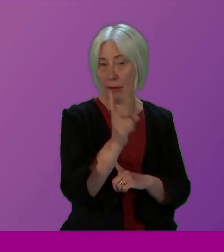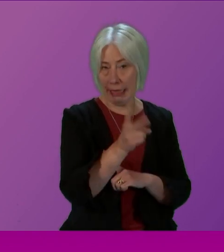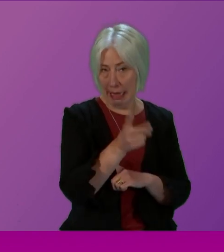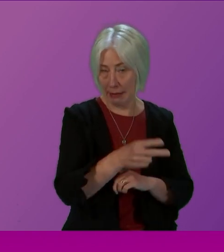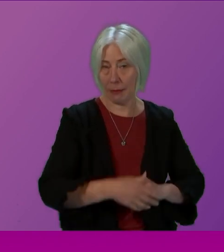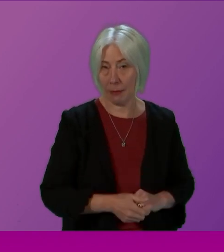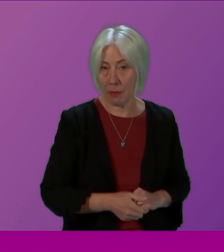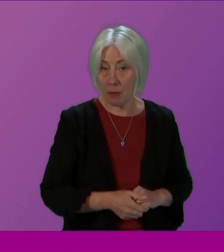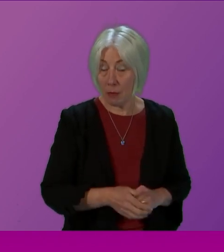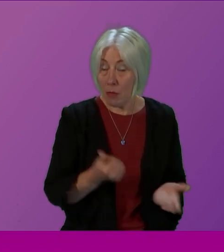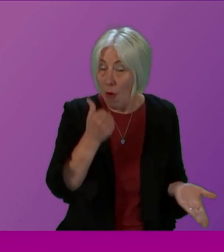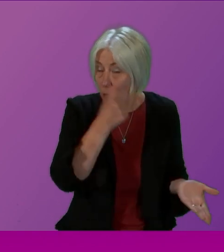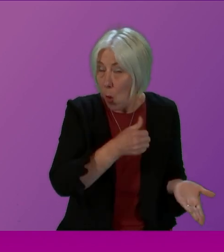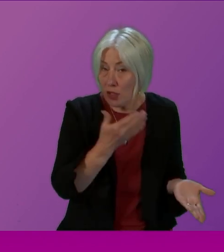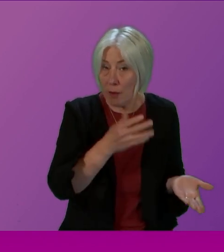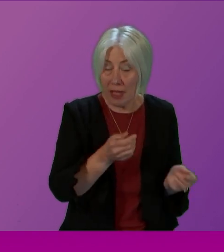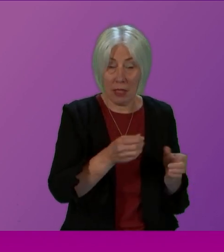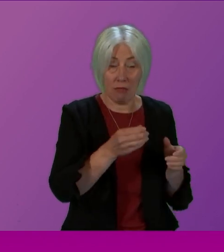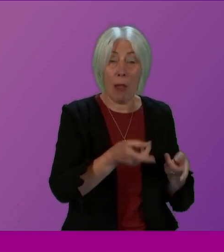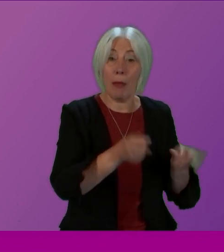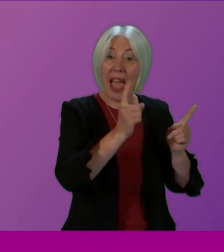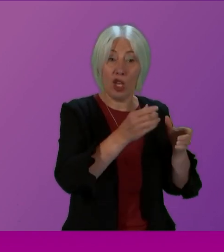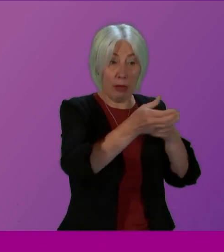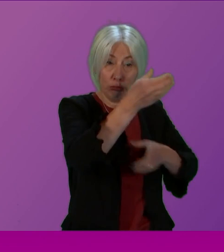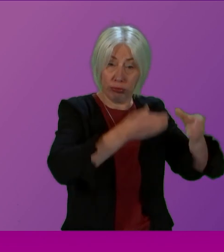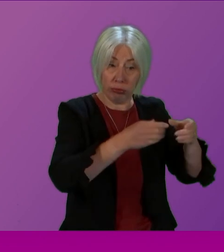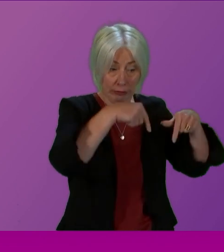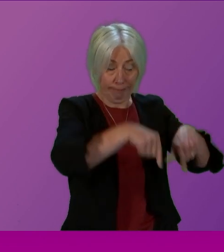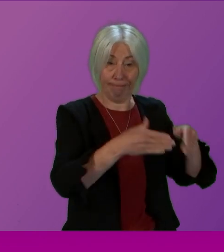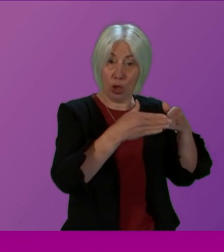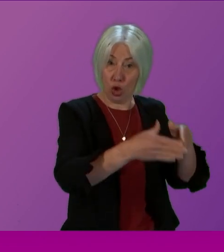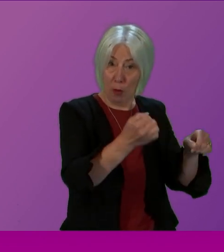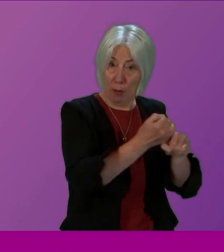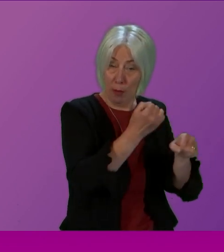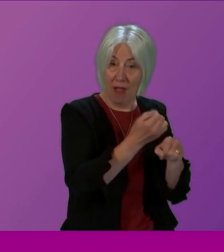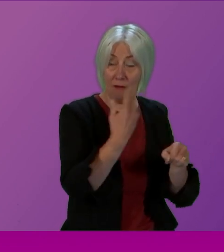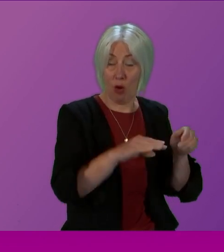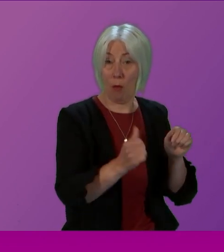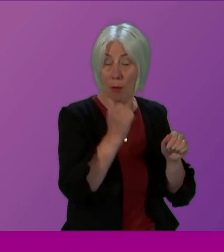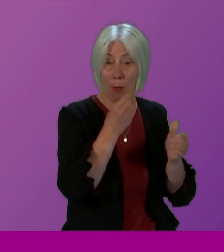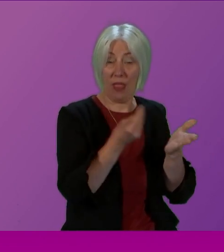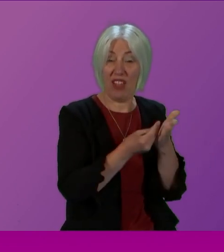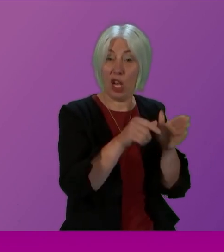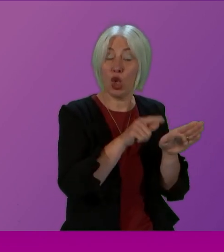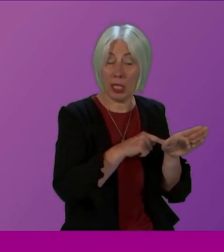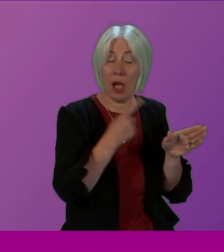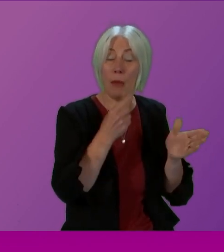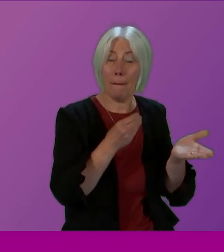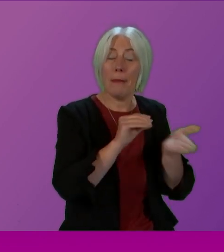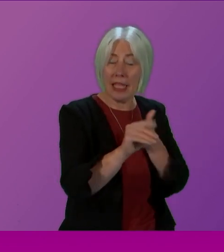Of course, there have been changes in the management at the shipyard since the financial year in which the bonuses in question were paid.